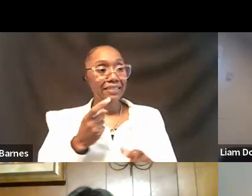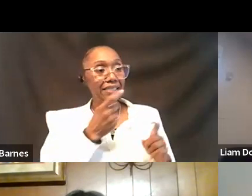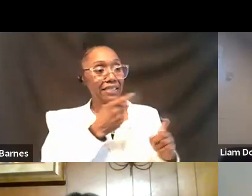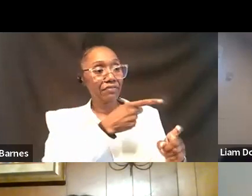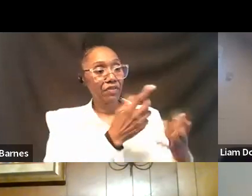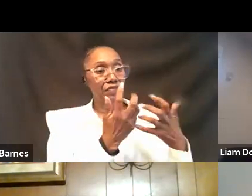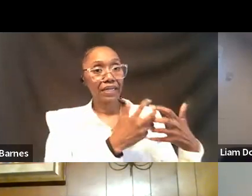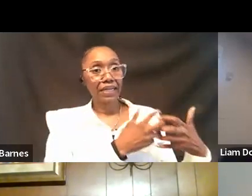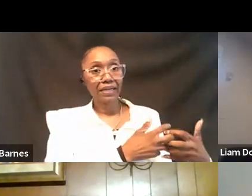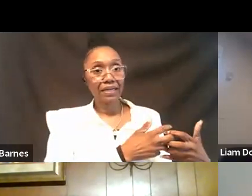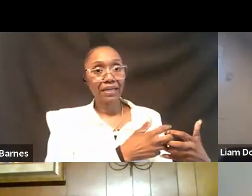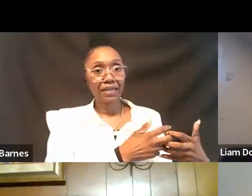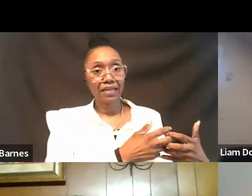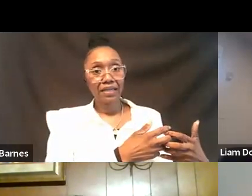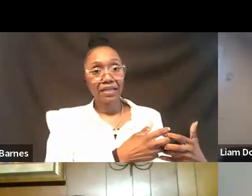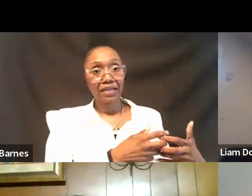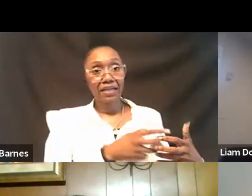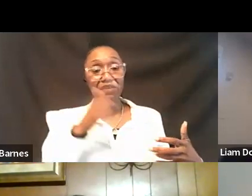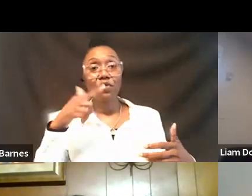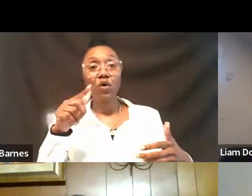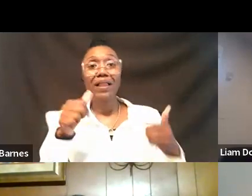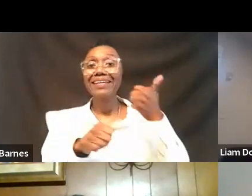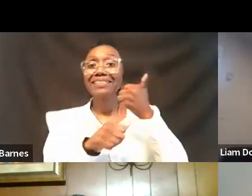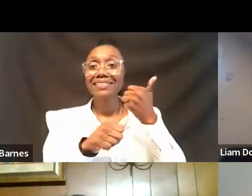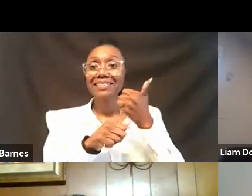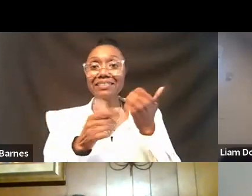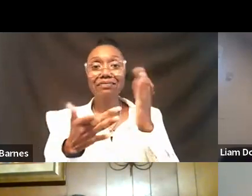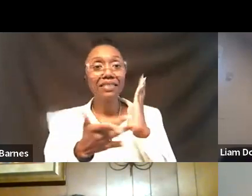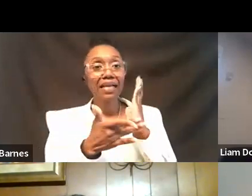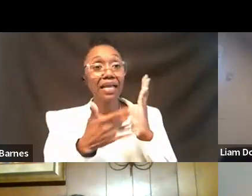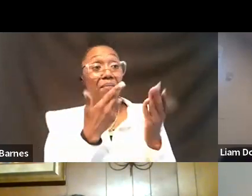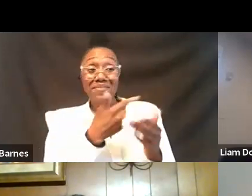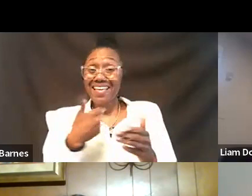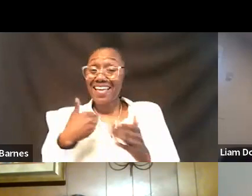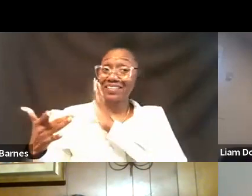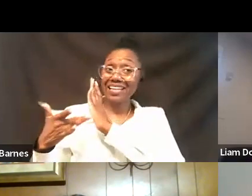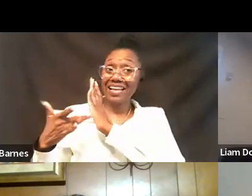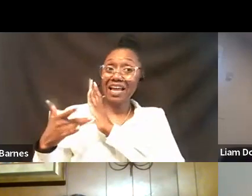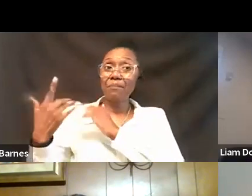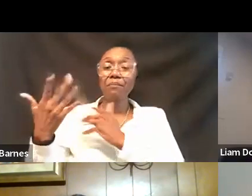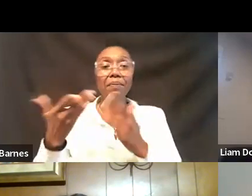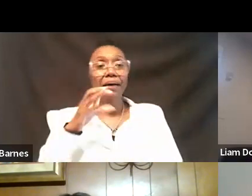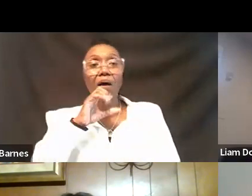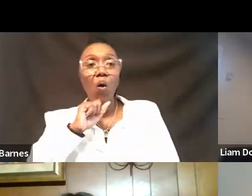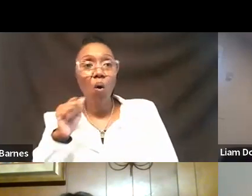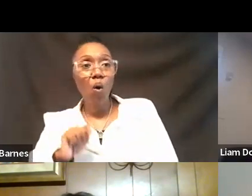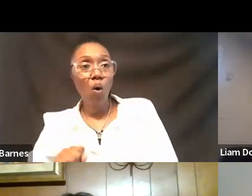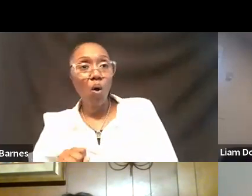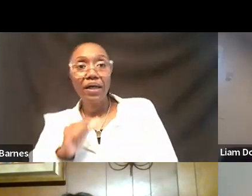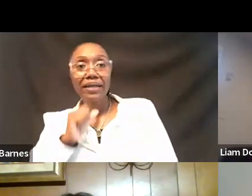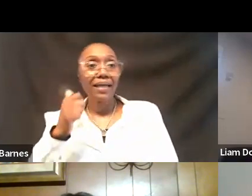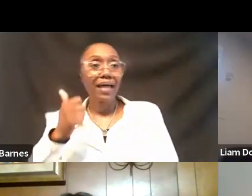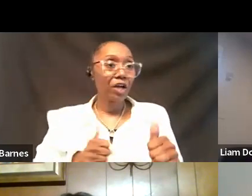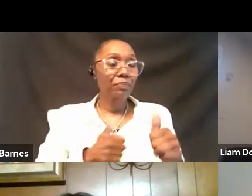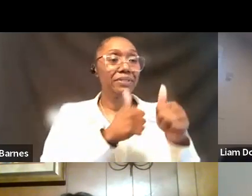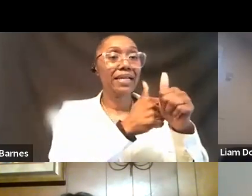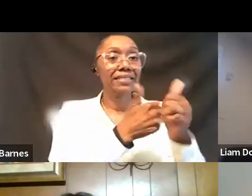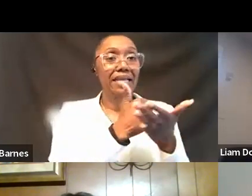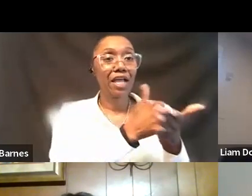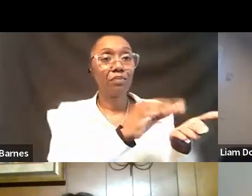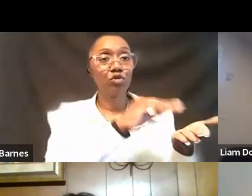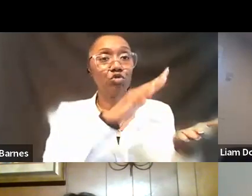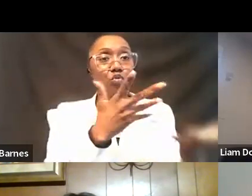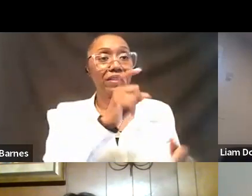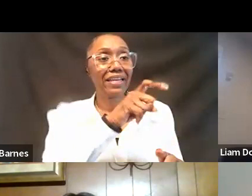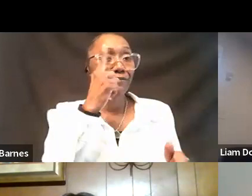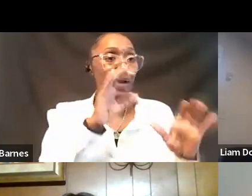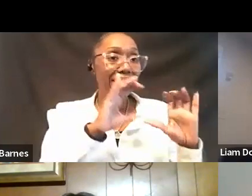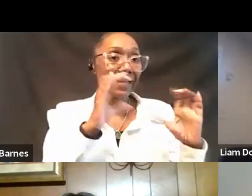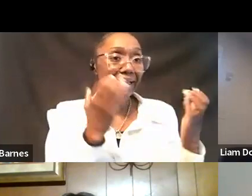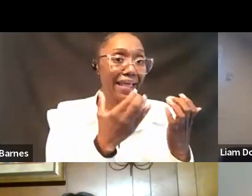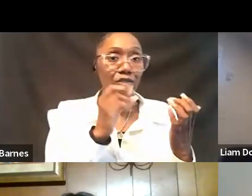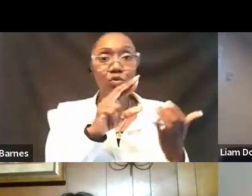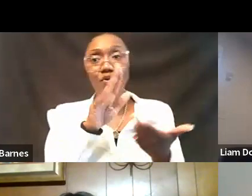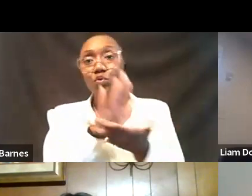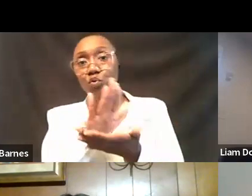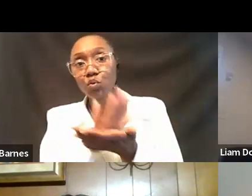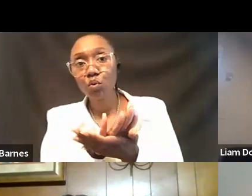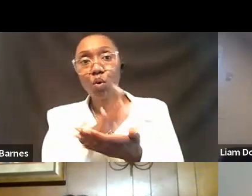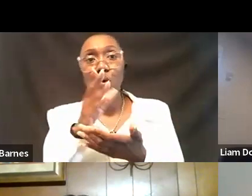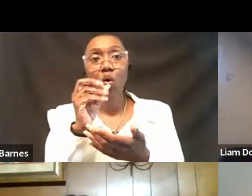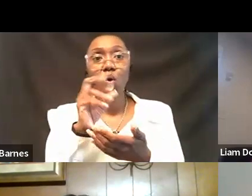So, the technology. They may have technology but not modernized too. Assist student and whatever they need for class or school or in housing in general for colleges.